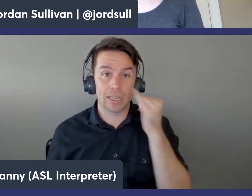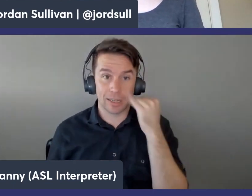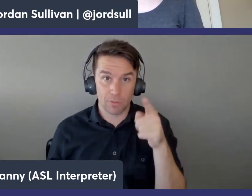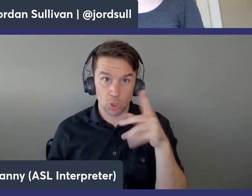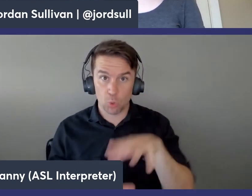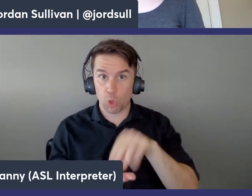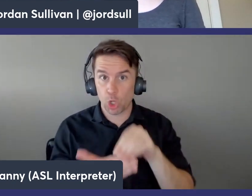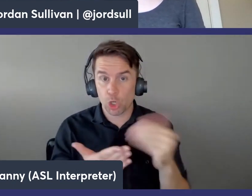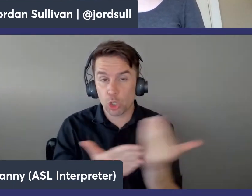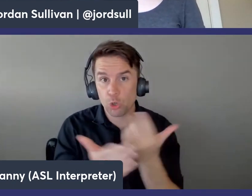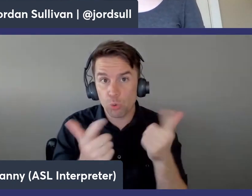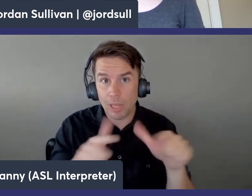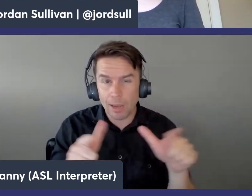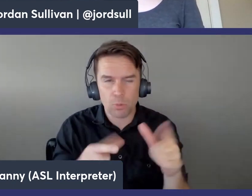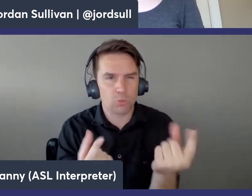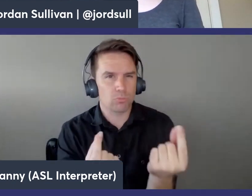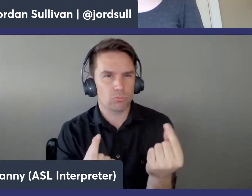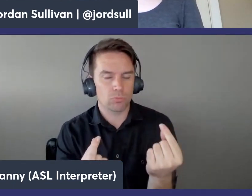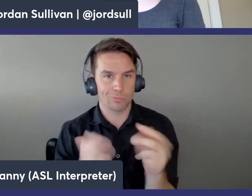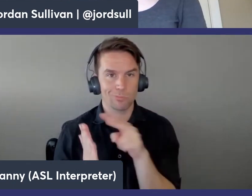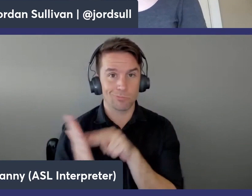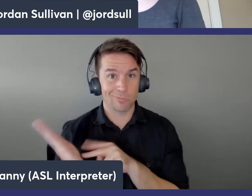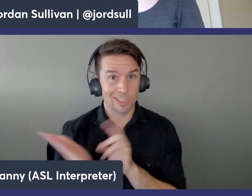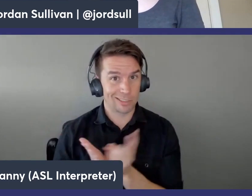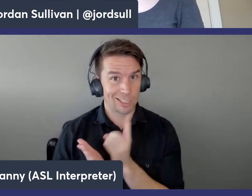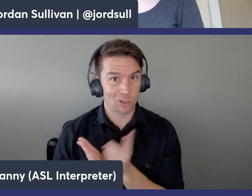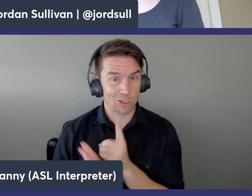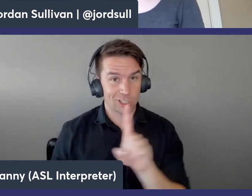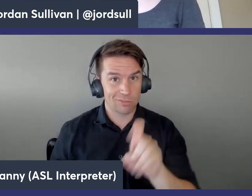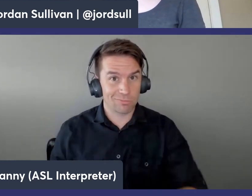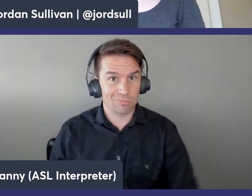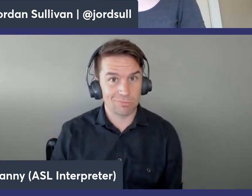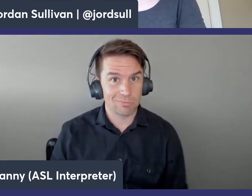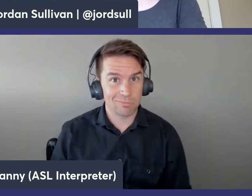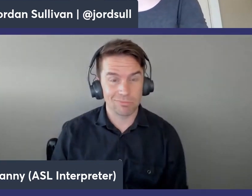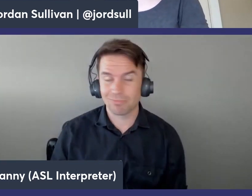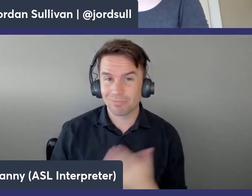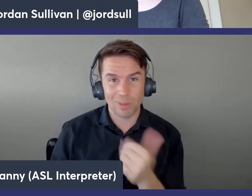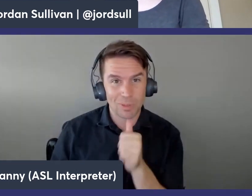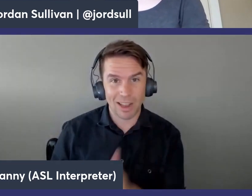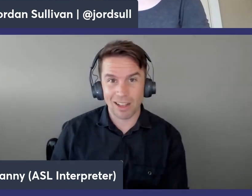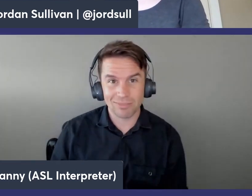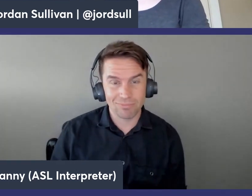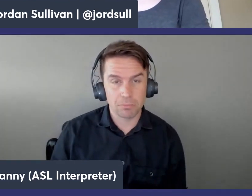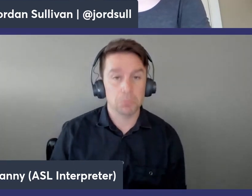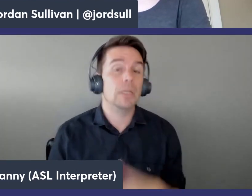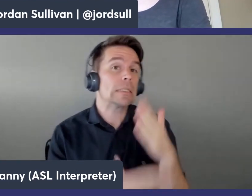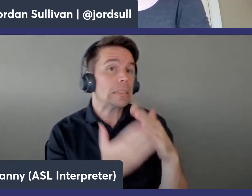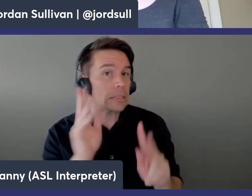would you go read a dictionary? You probably wouldn't do that. (chuckle) I mean, some people might. - No. (chuckle)